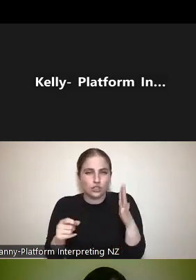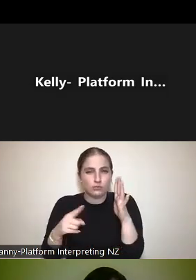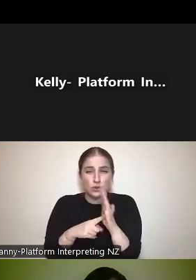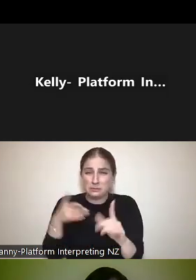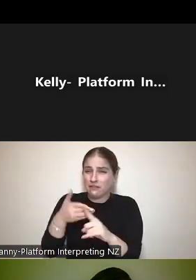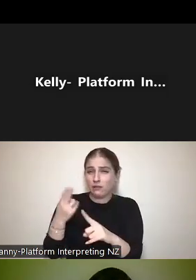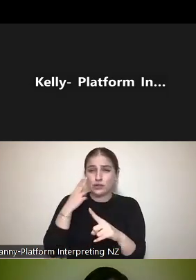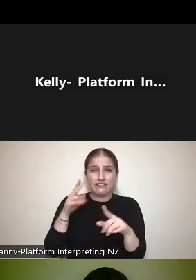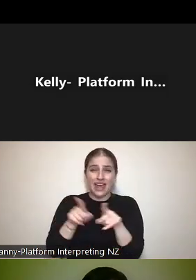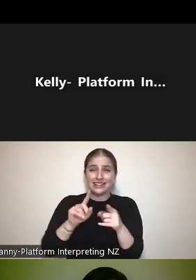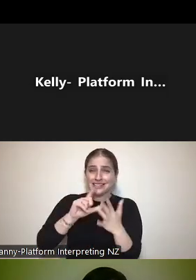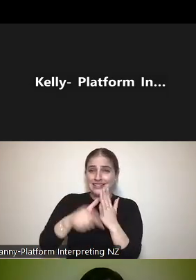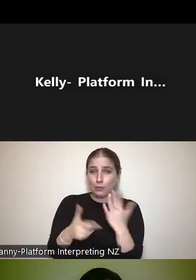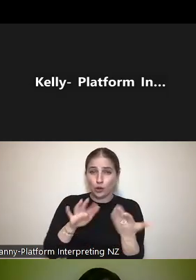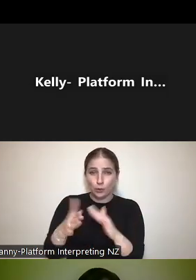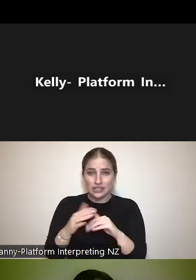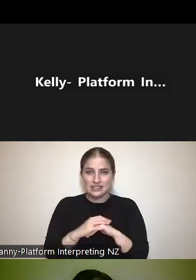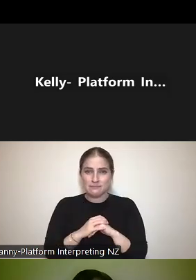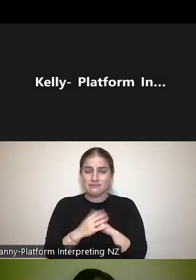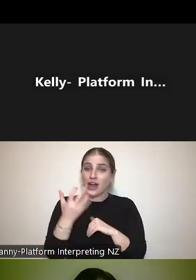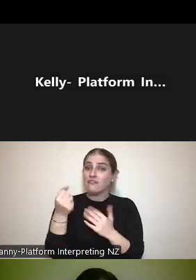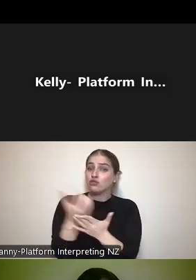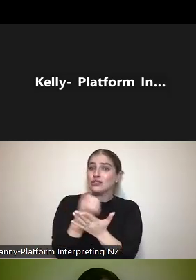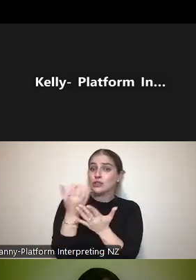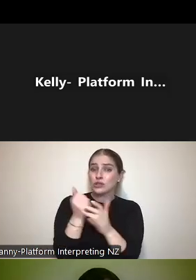there to see, kind of, what the up-to-date language is, because language changes all